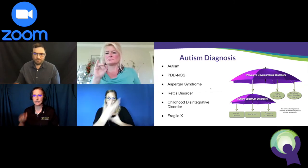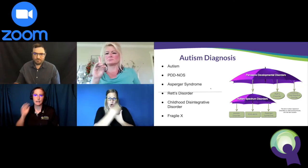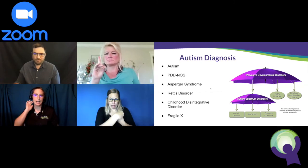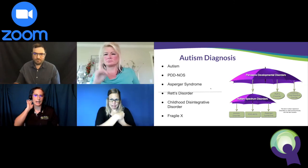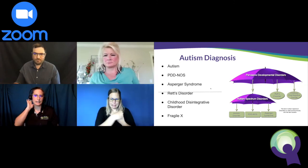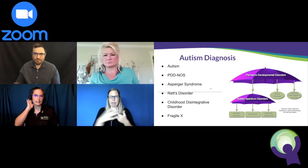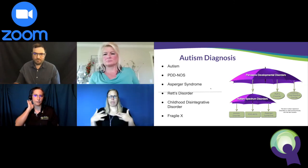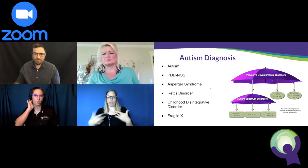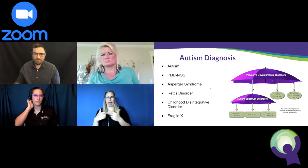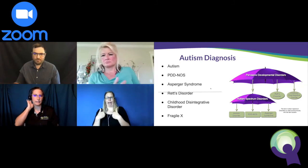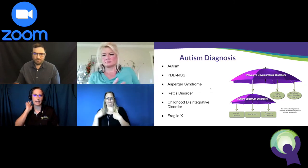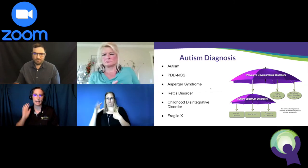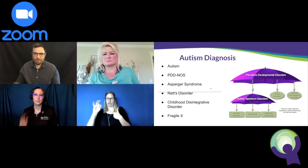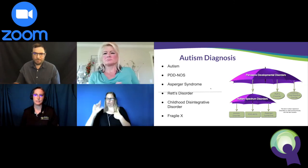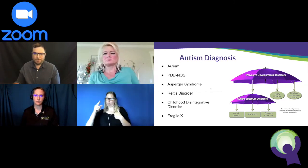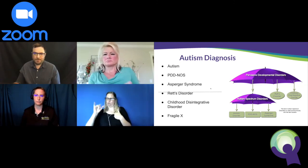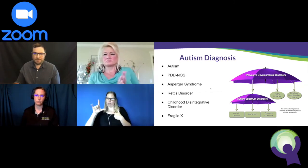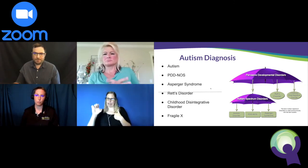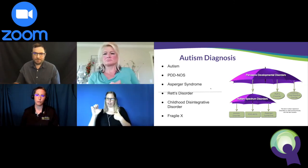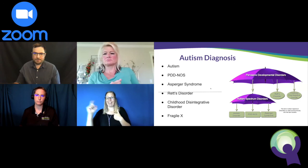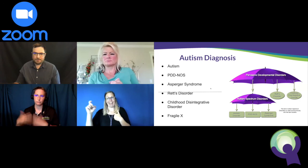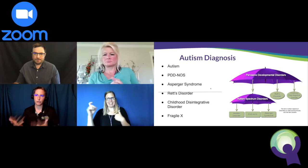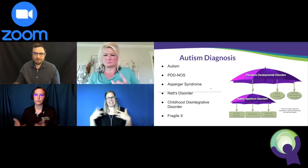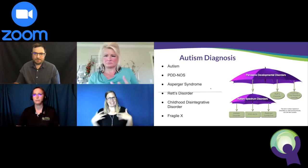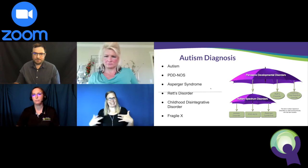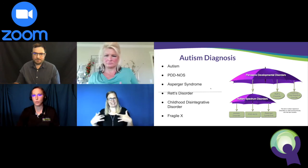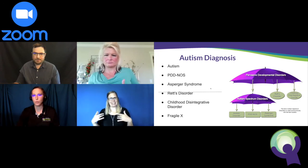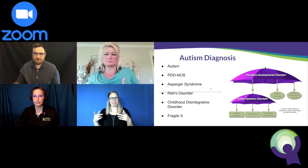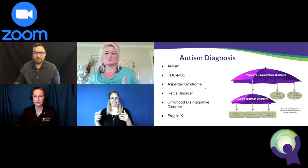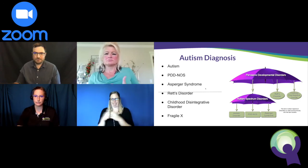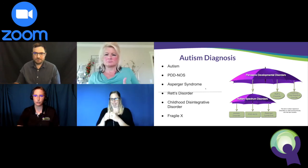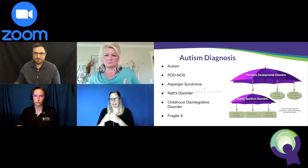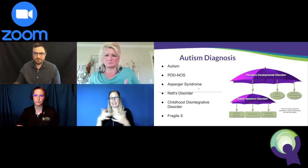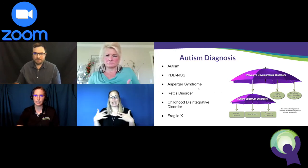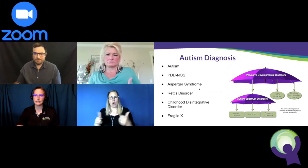and of course that happens more frequently with boys than it does with girls because